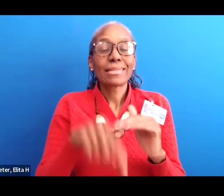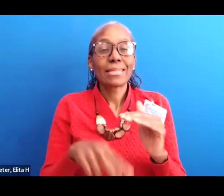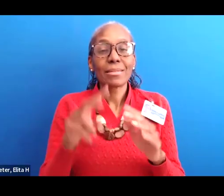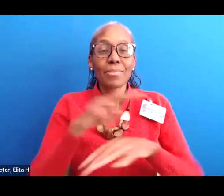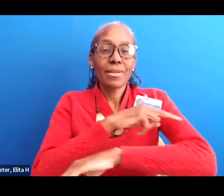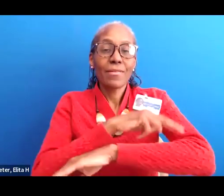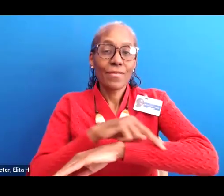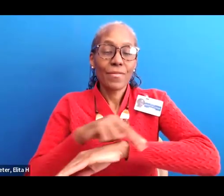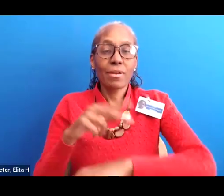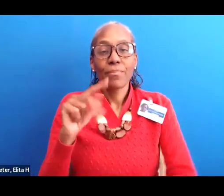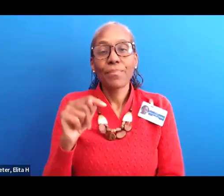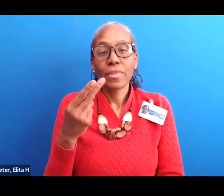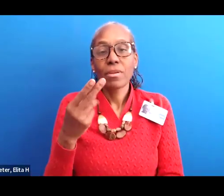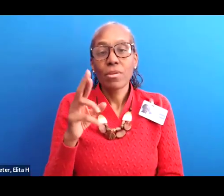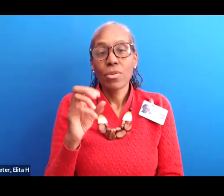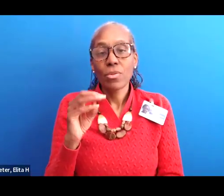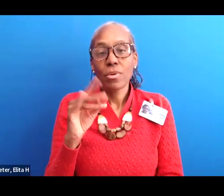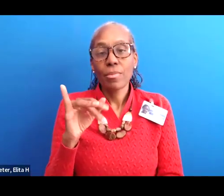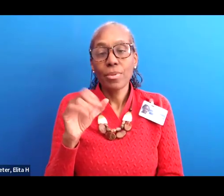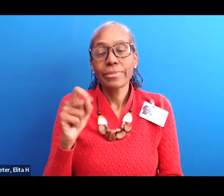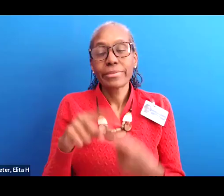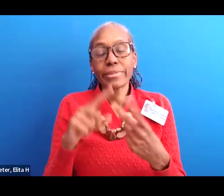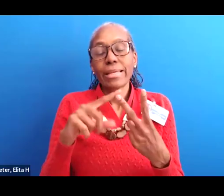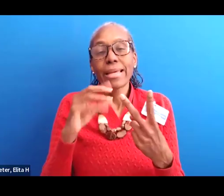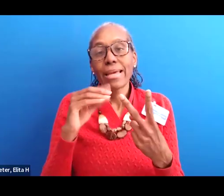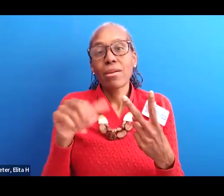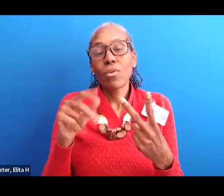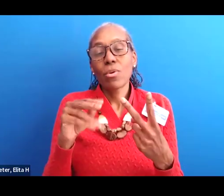There's also one on autonomic dysreflexia and one on sepsis.